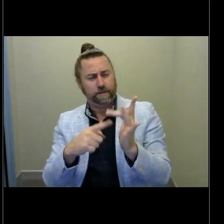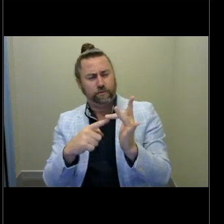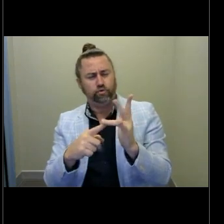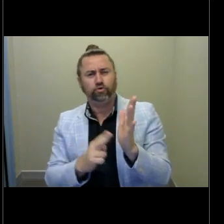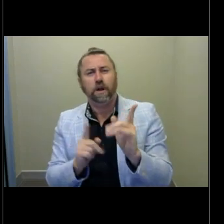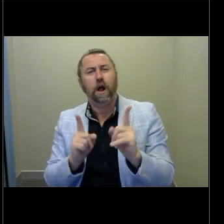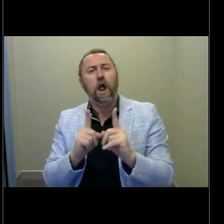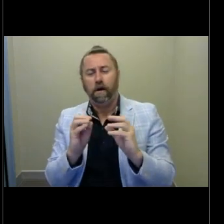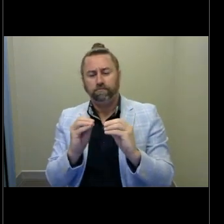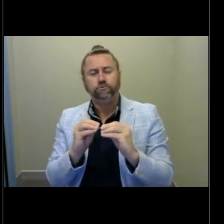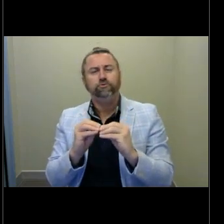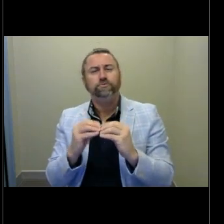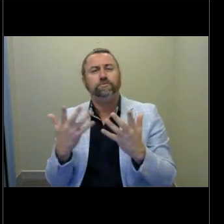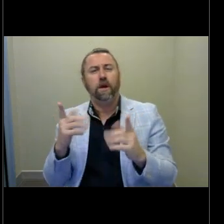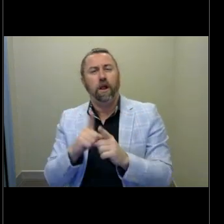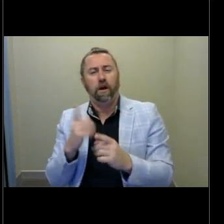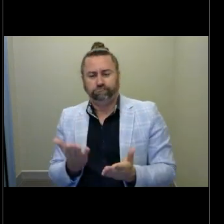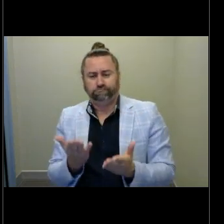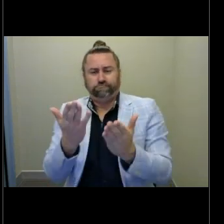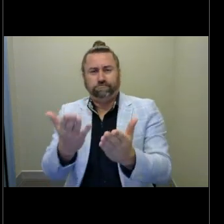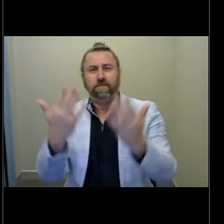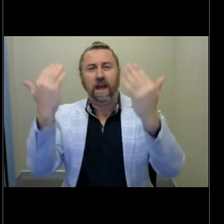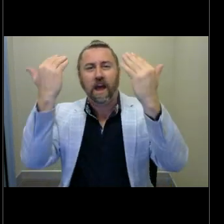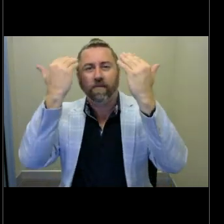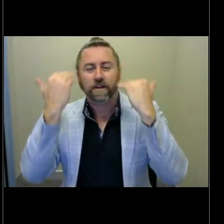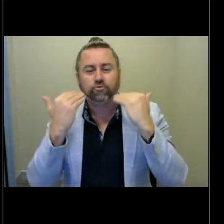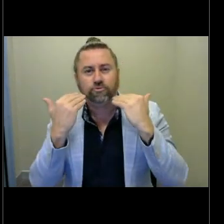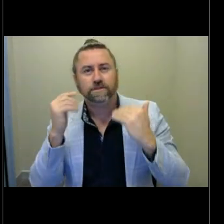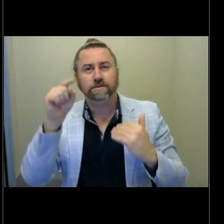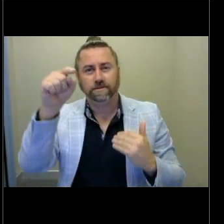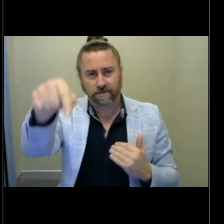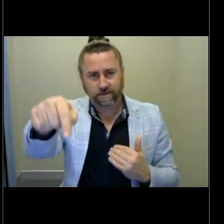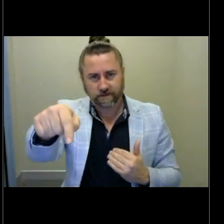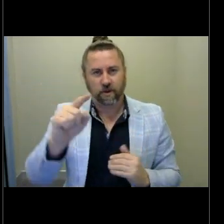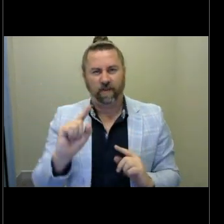a magistrate and a TPO refers to temporary protection orders.